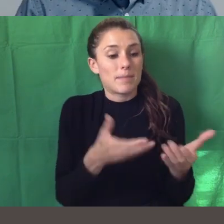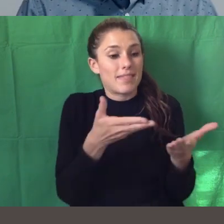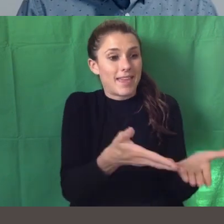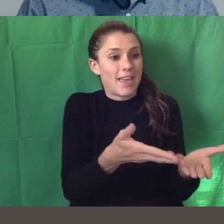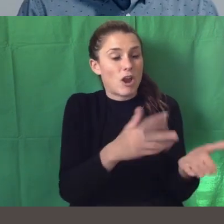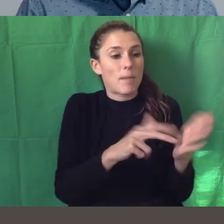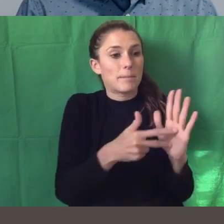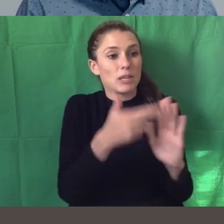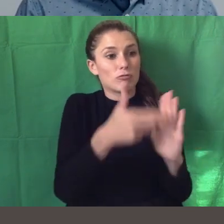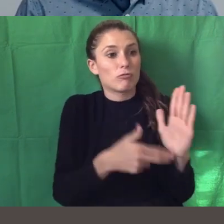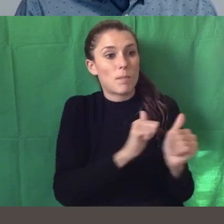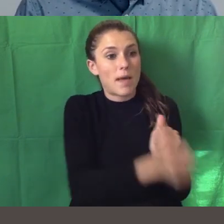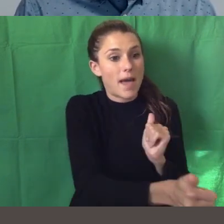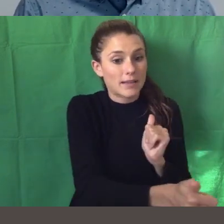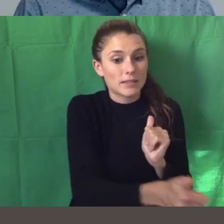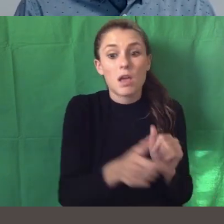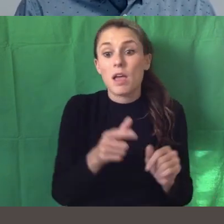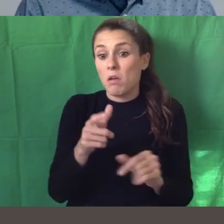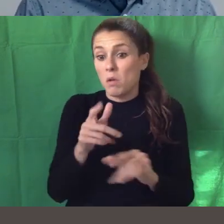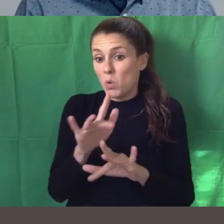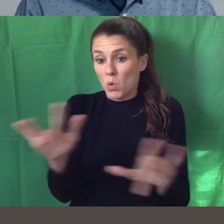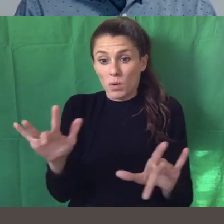or they can just be absent, and the rule will still pass.